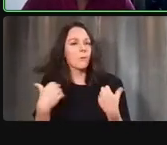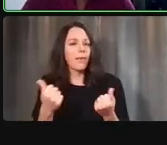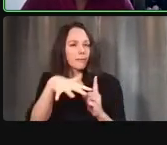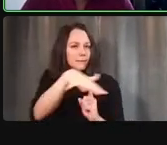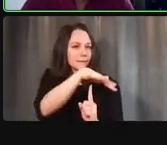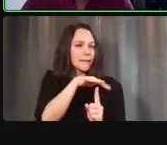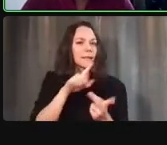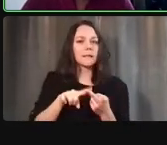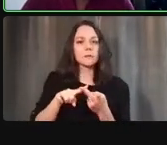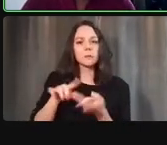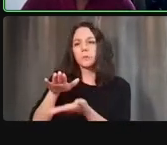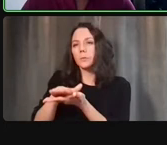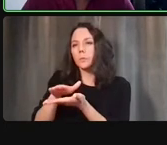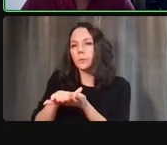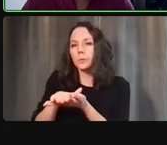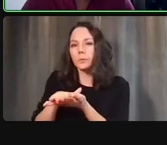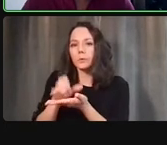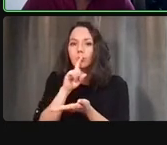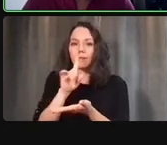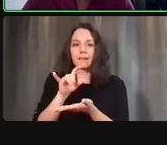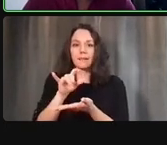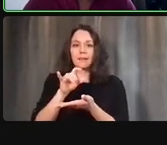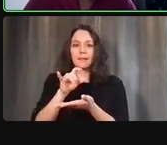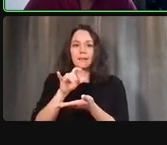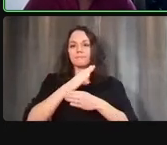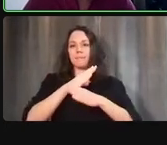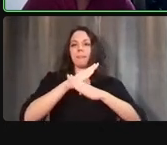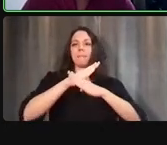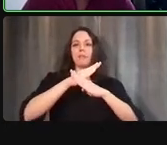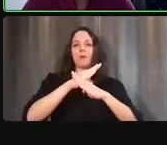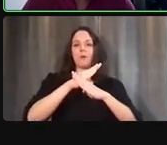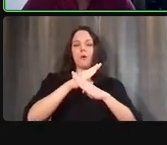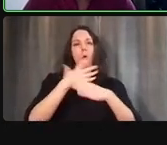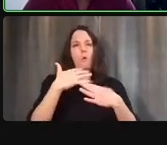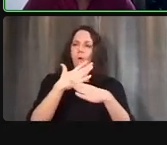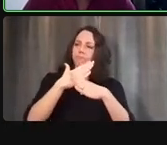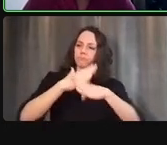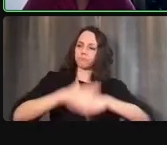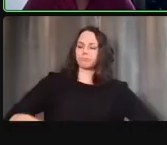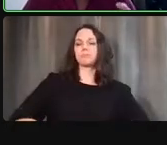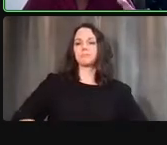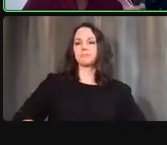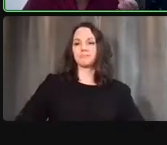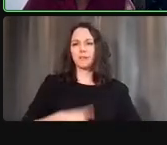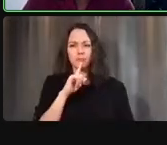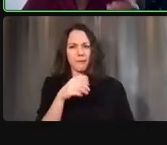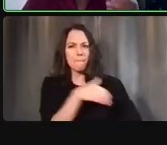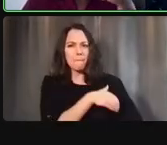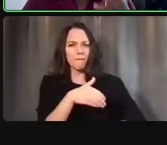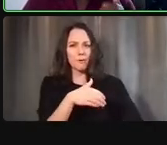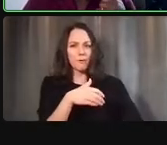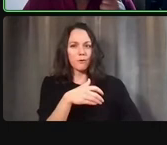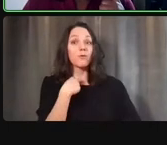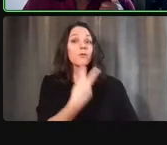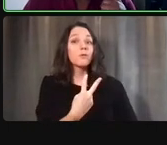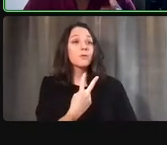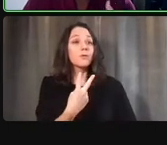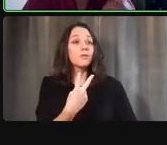So it breaks the barrier, and that's really important. The human voice is powerful, whether it's over this analog line